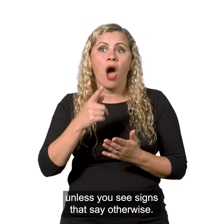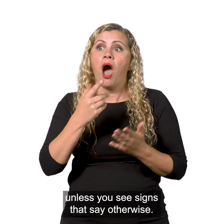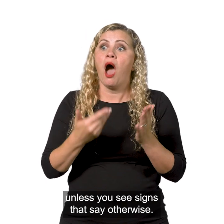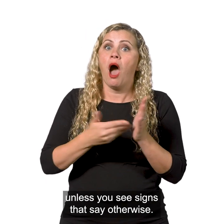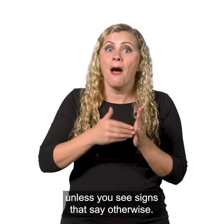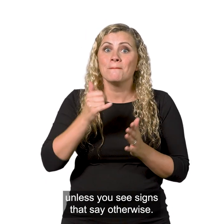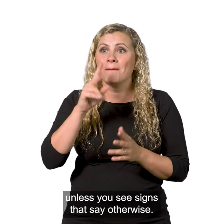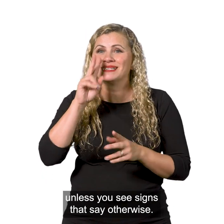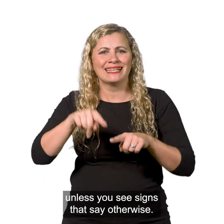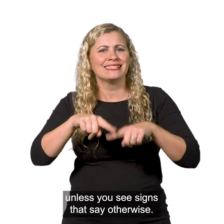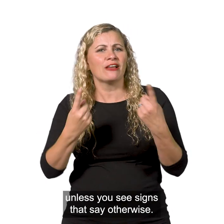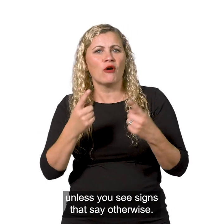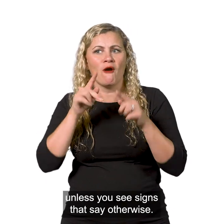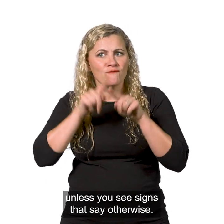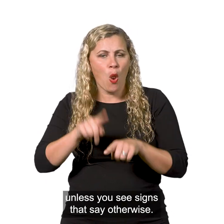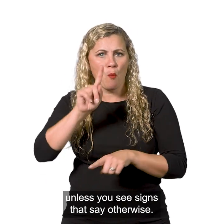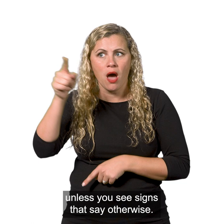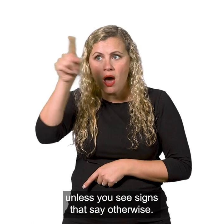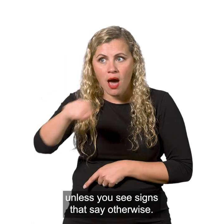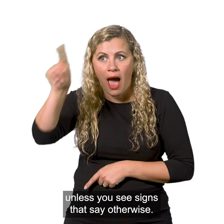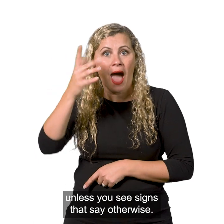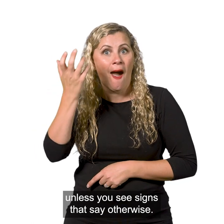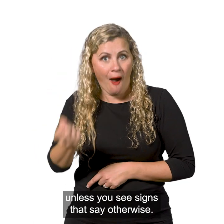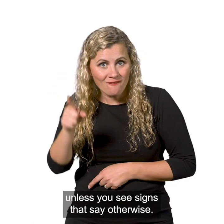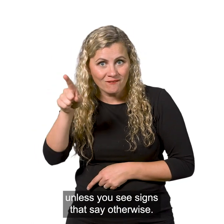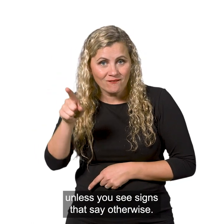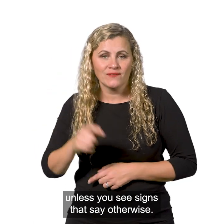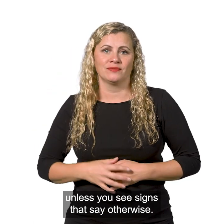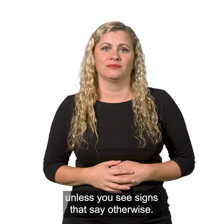unless you see signs that say otherwise.